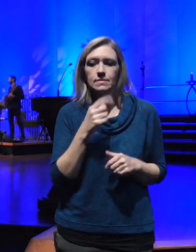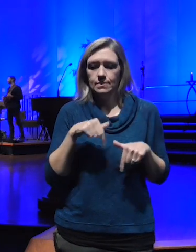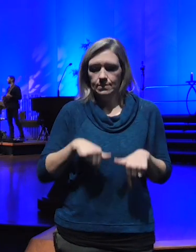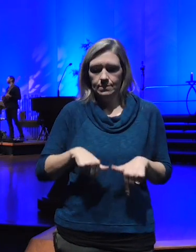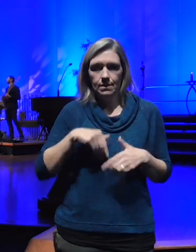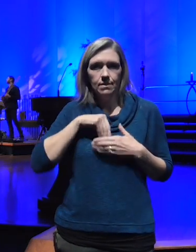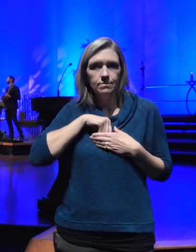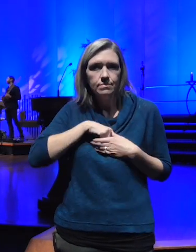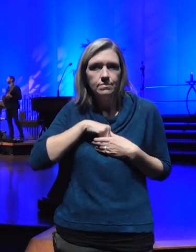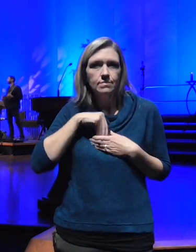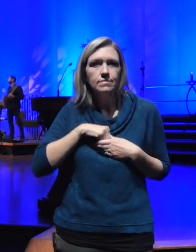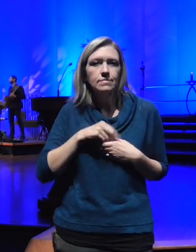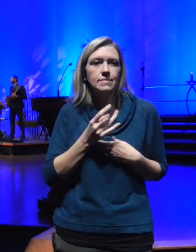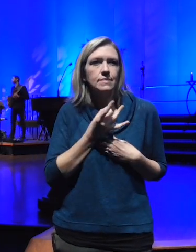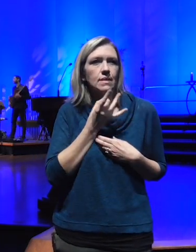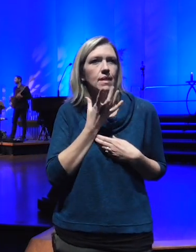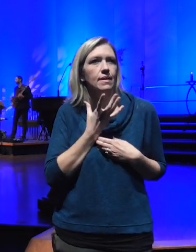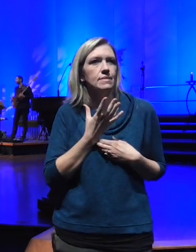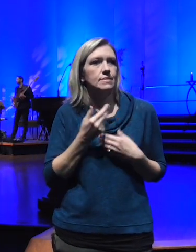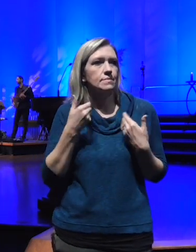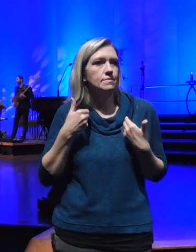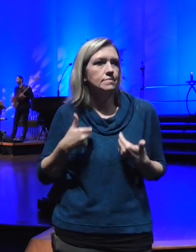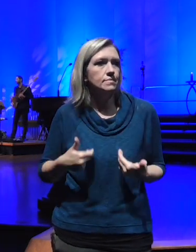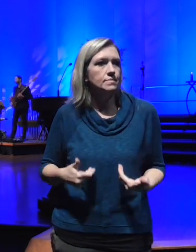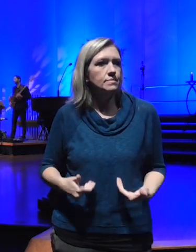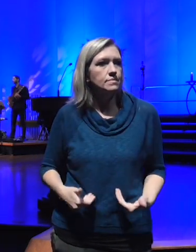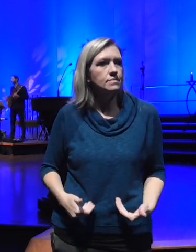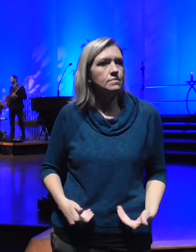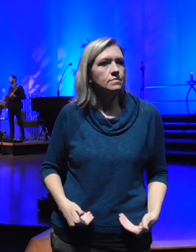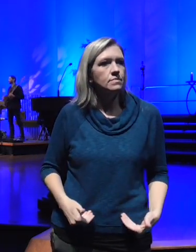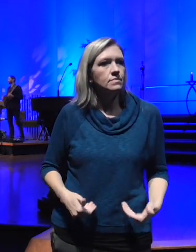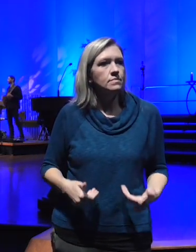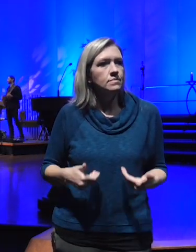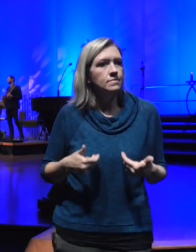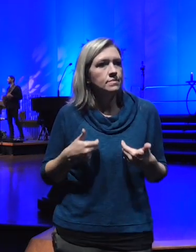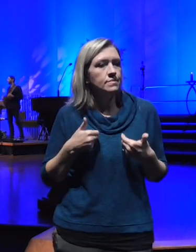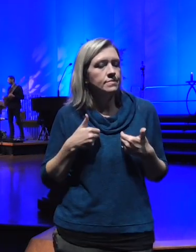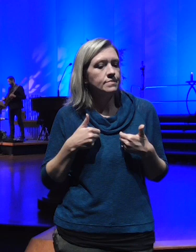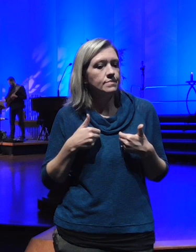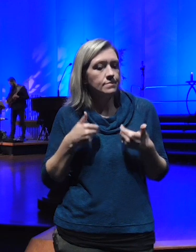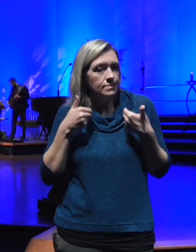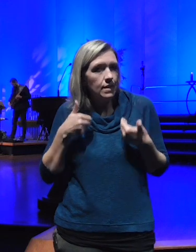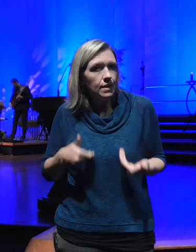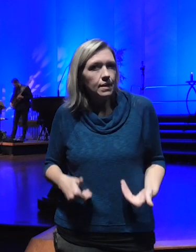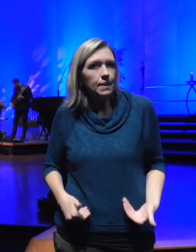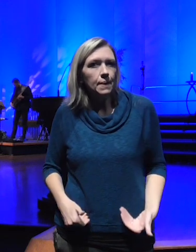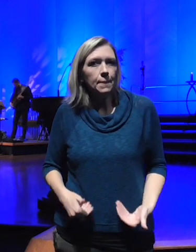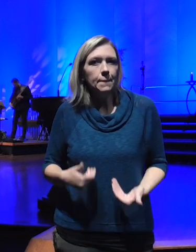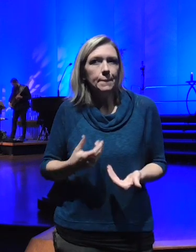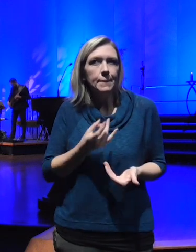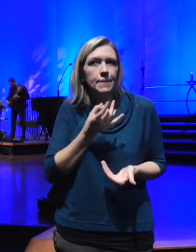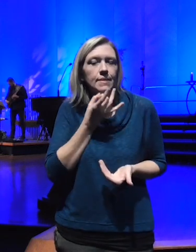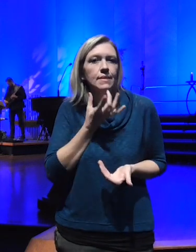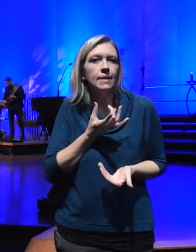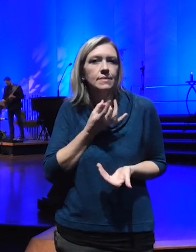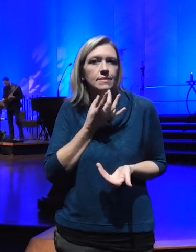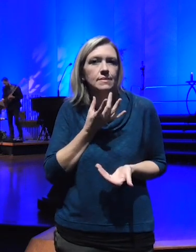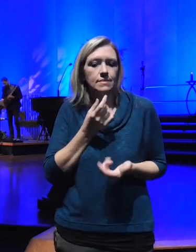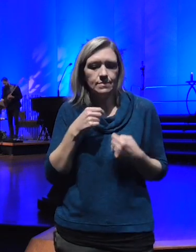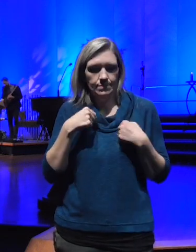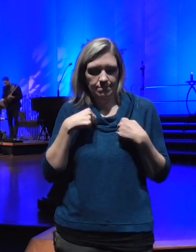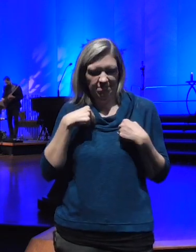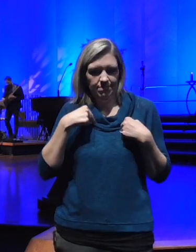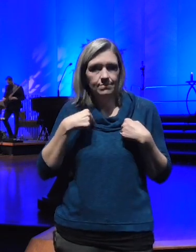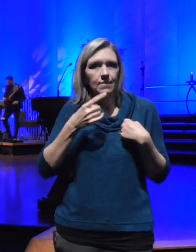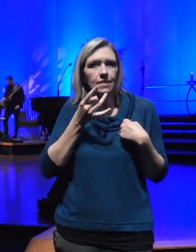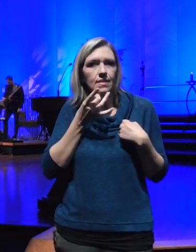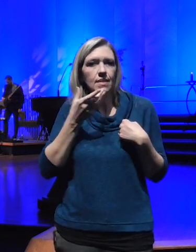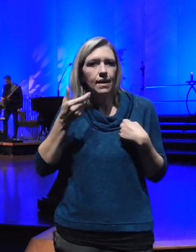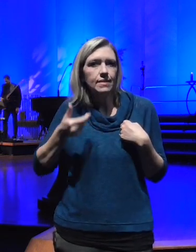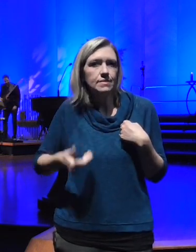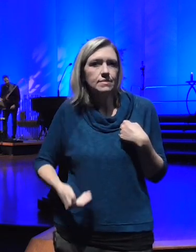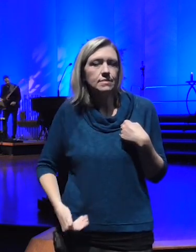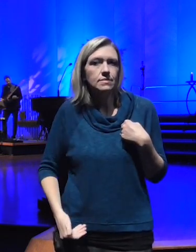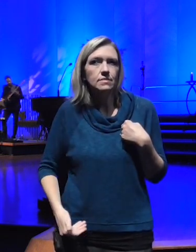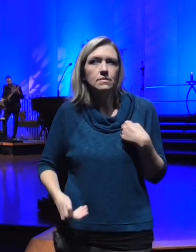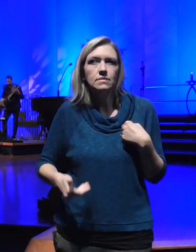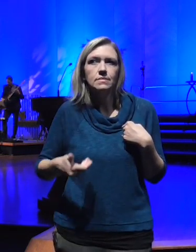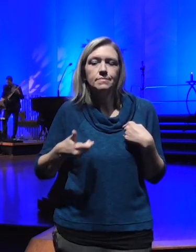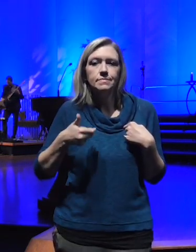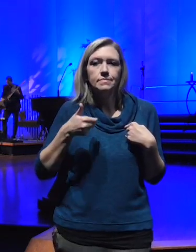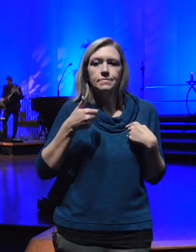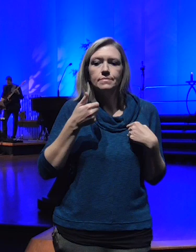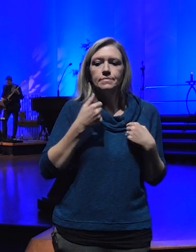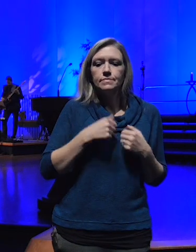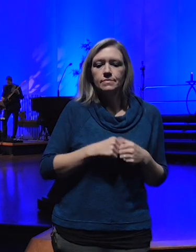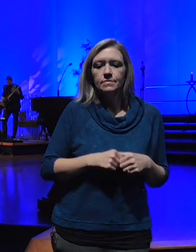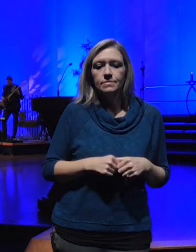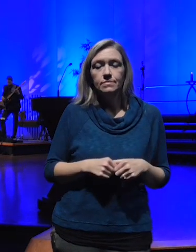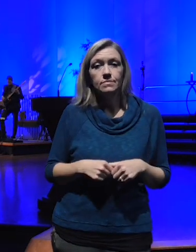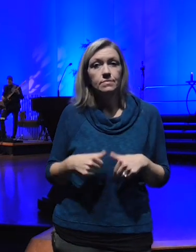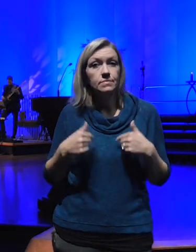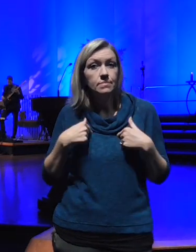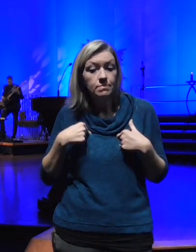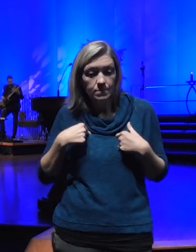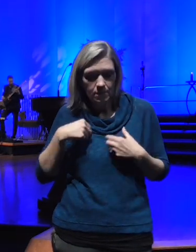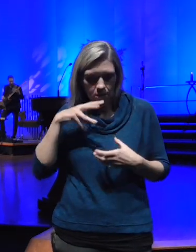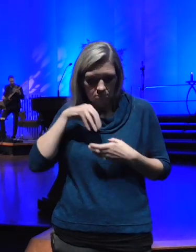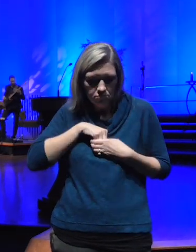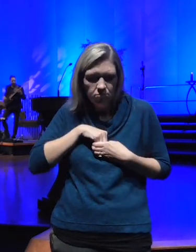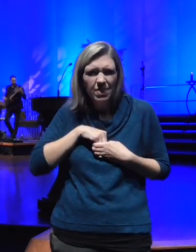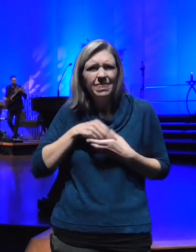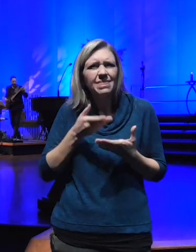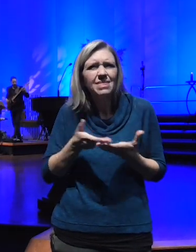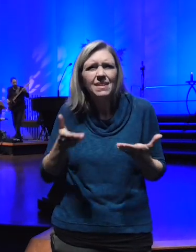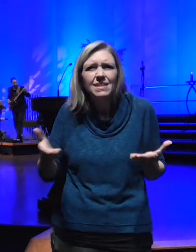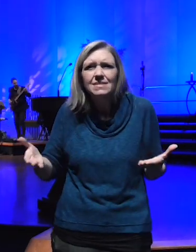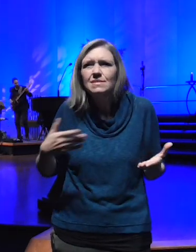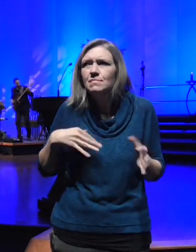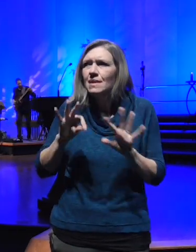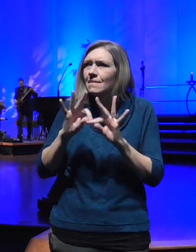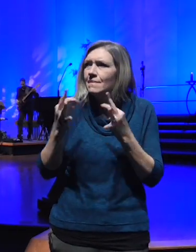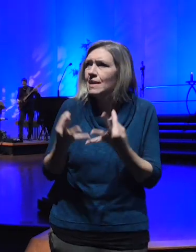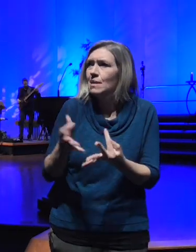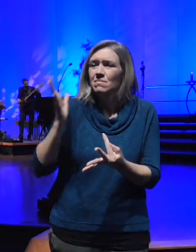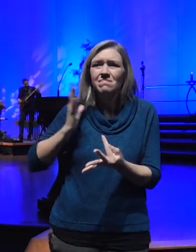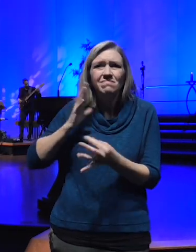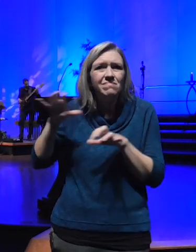light I am light I am BL I am not the things my family did I am not the